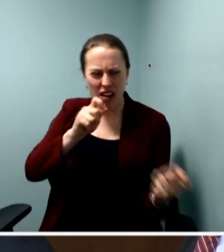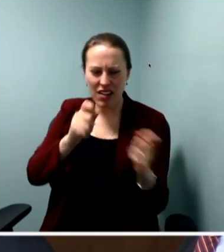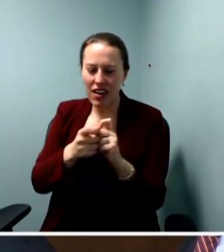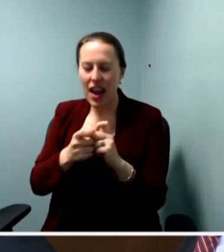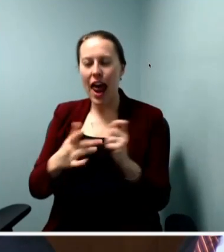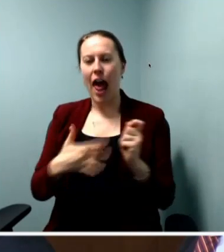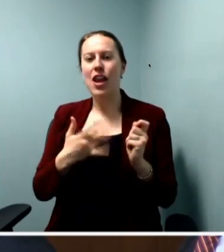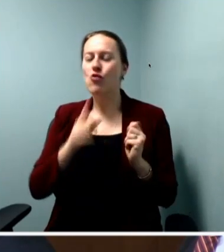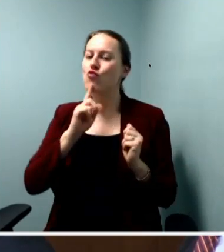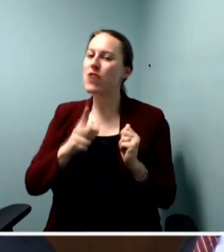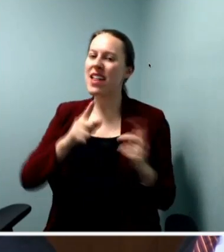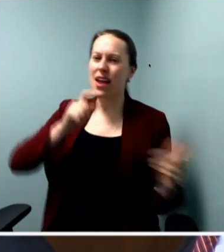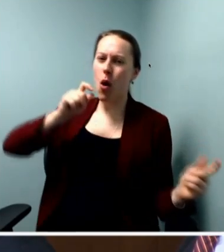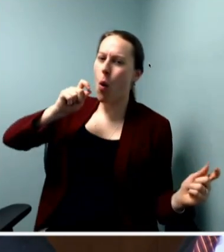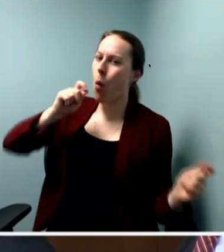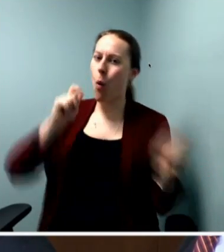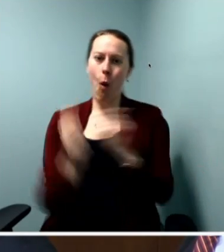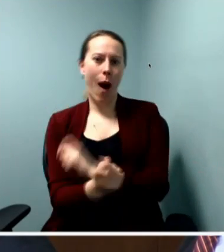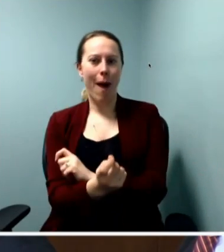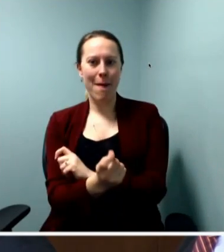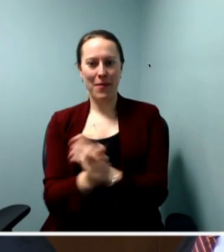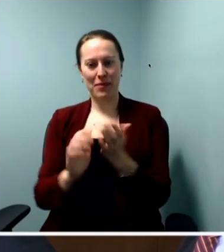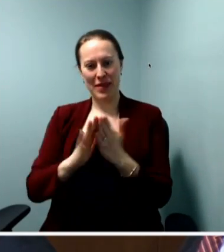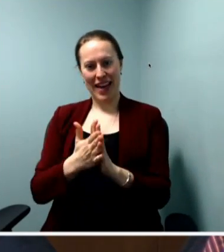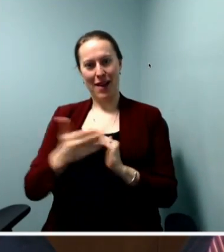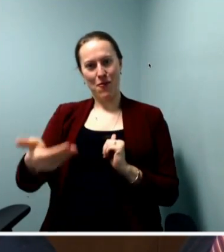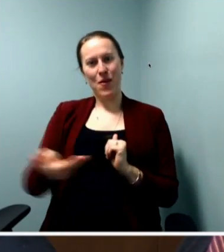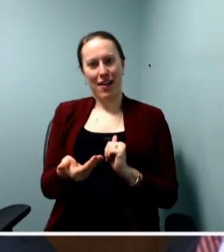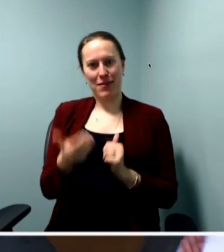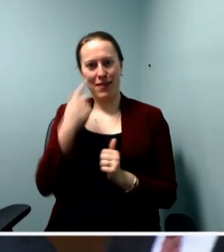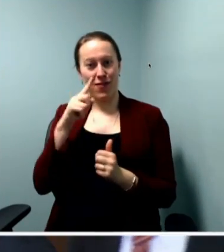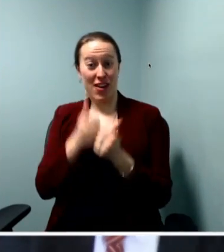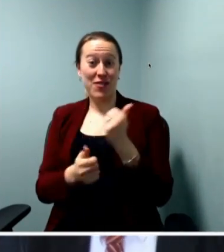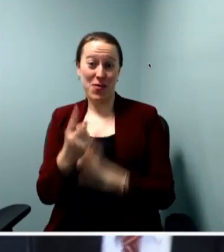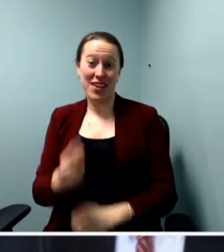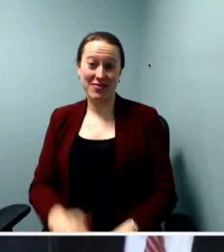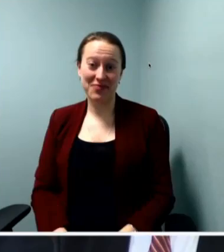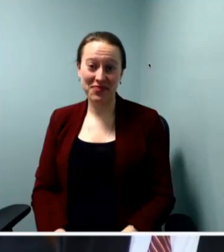And it was how to just be welcoming. (Judith) I do think now, though,